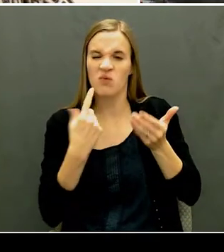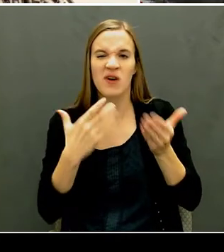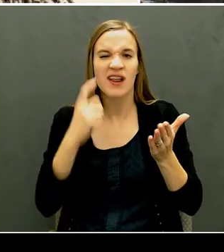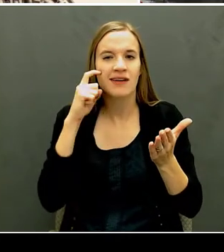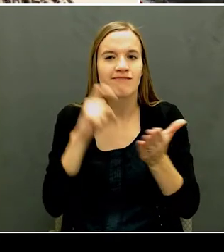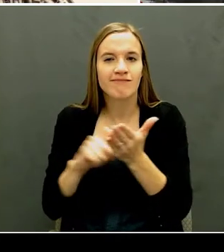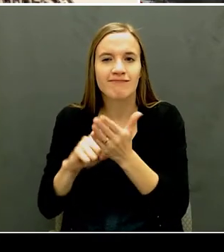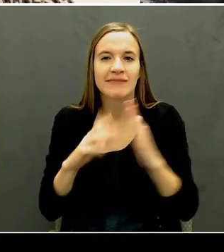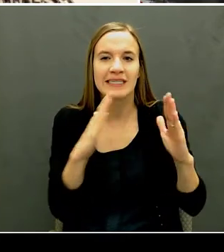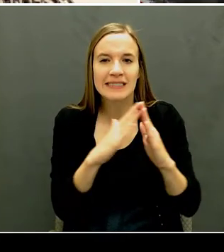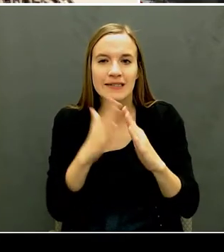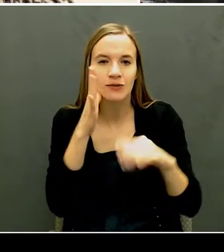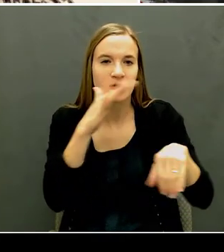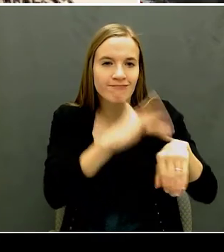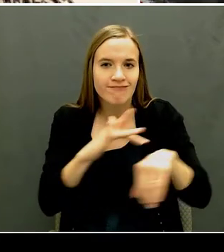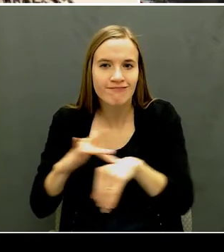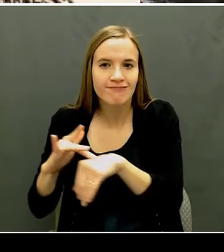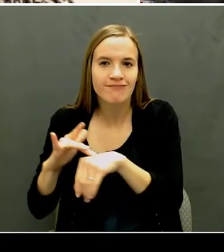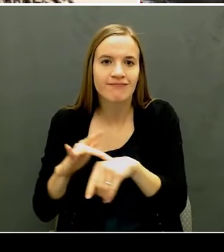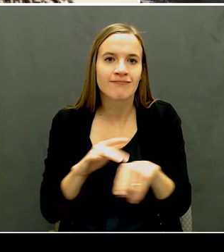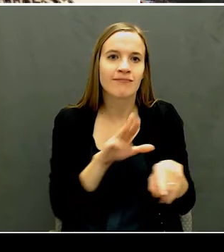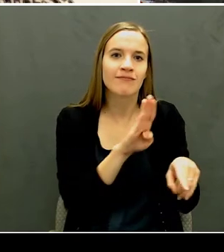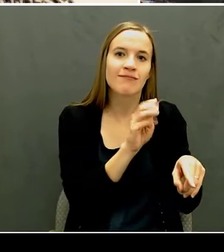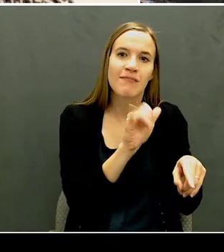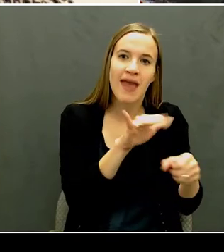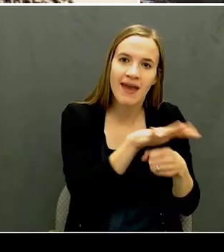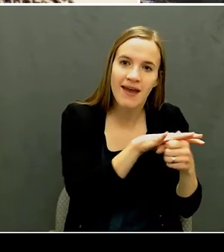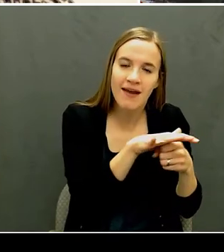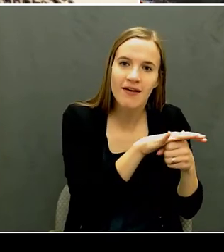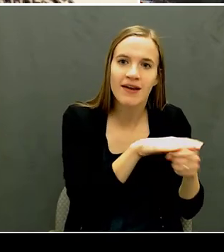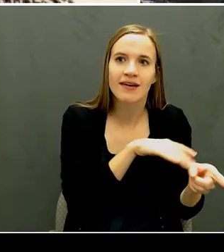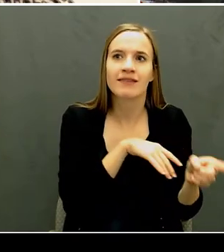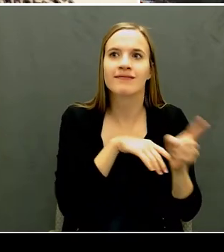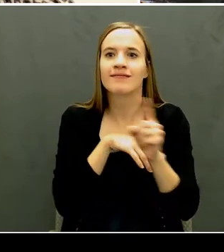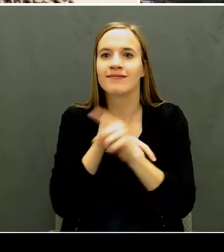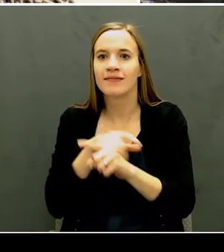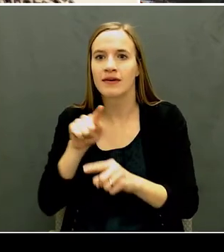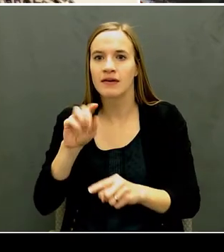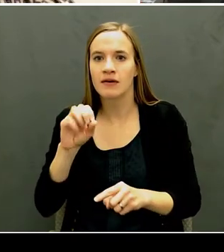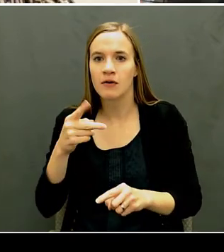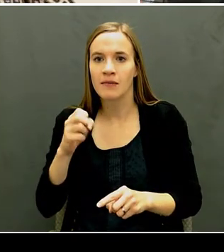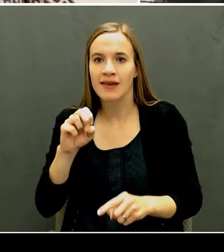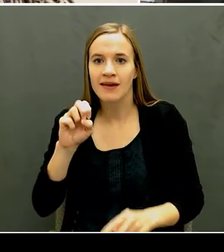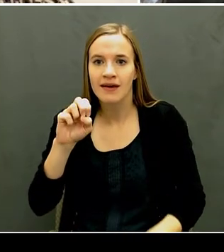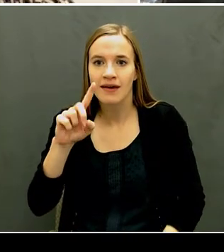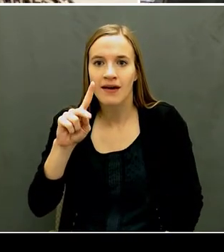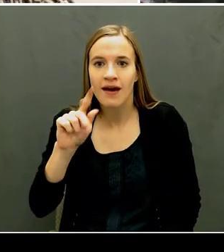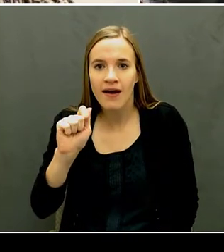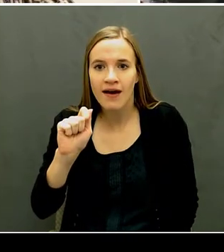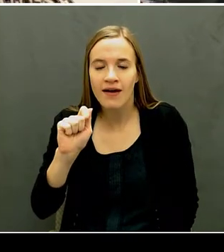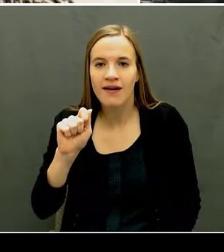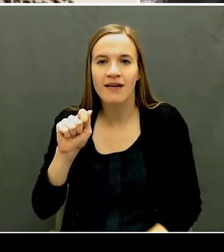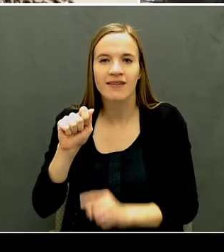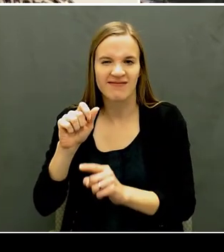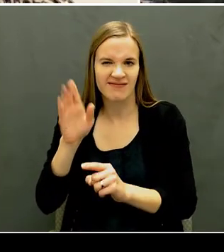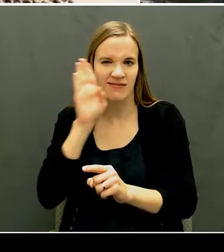history. We, you know, Topeka, Brown versus Board of Education, separate is not equal. We picked, we